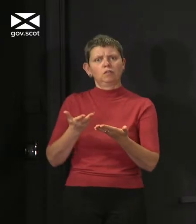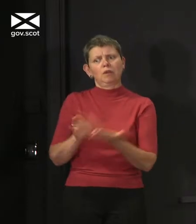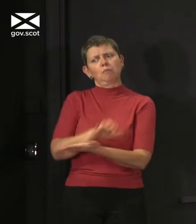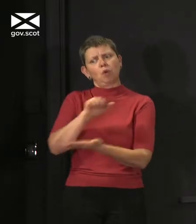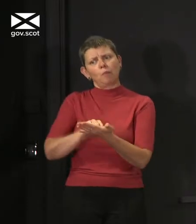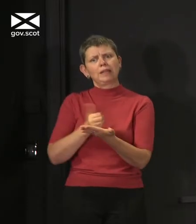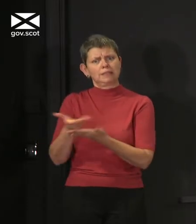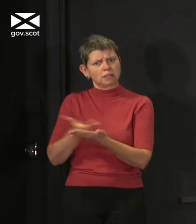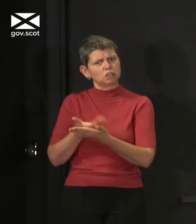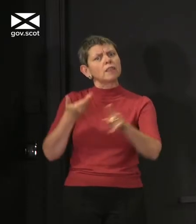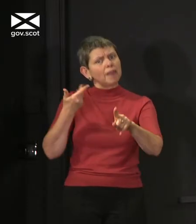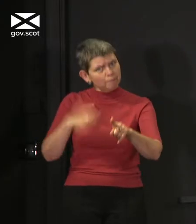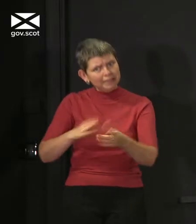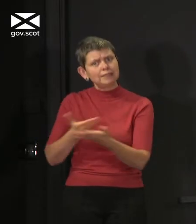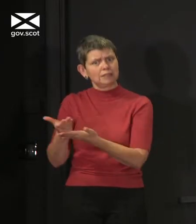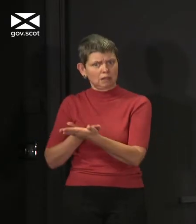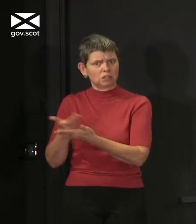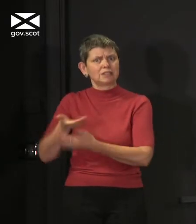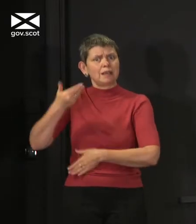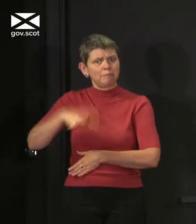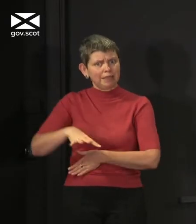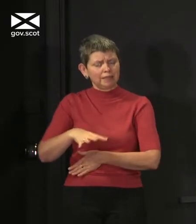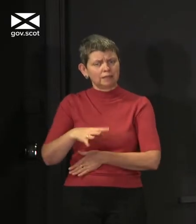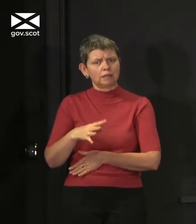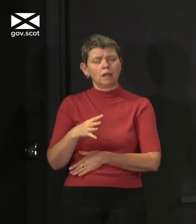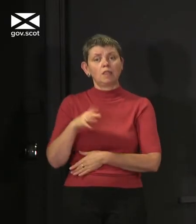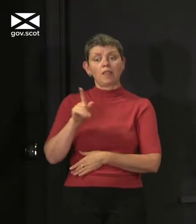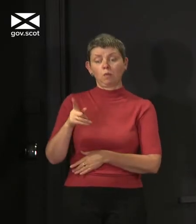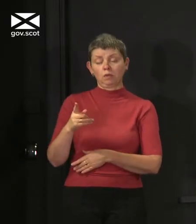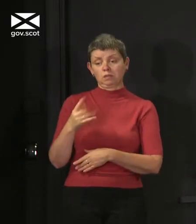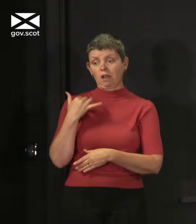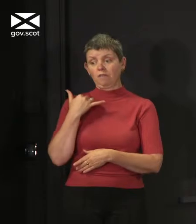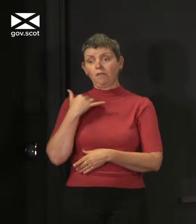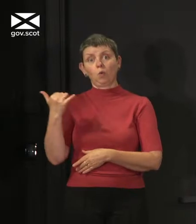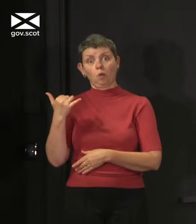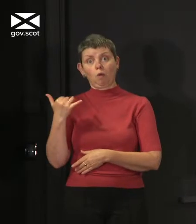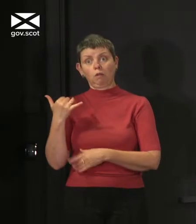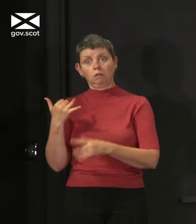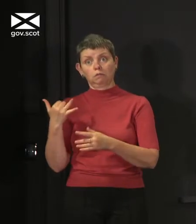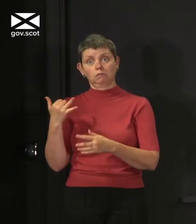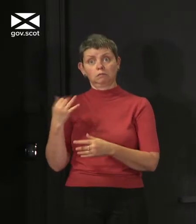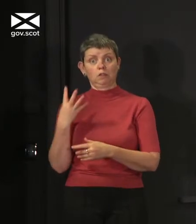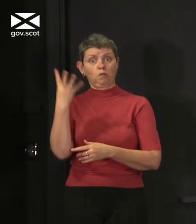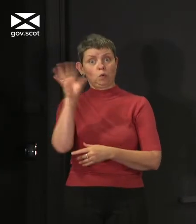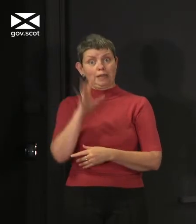r referred to a four nations call earlier this week. But the proposal we have been asked